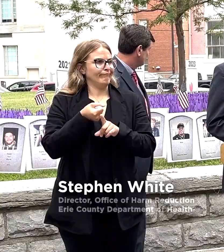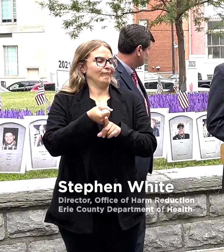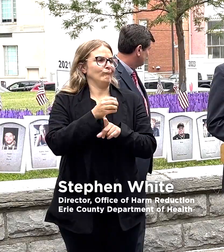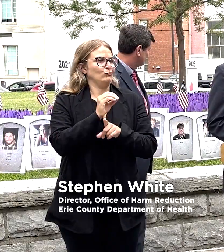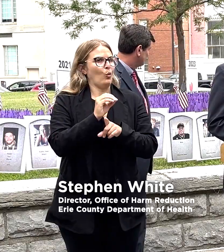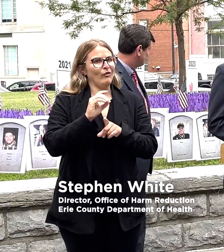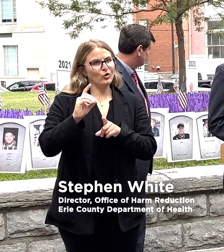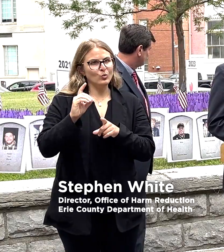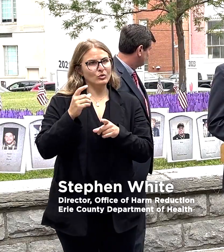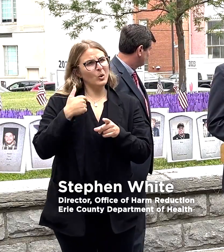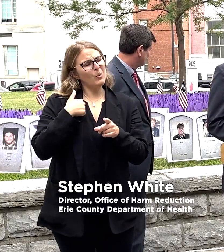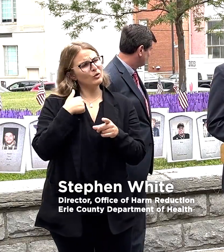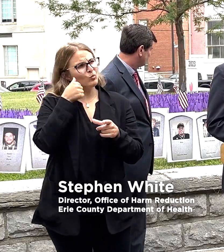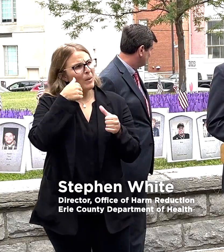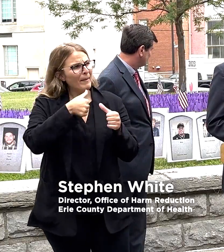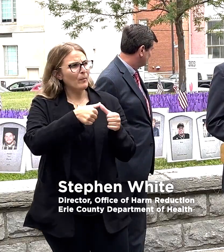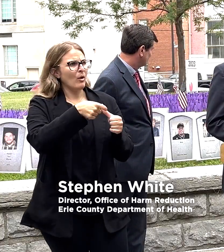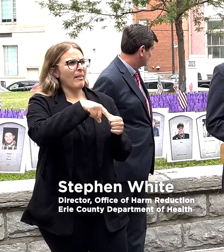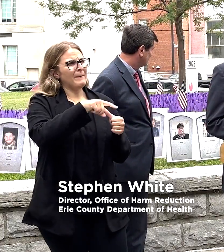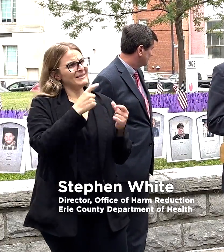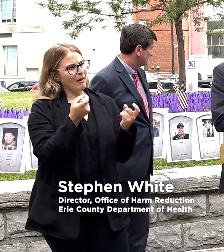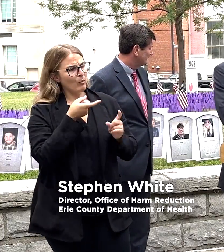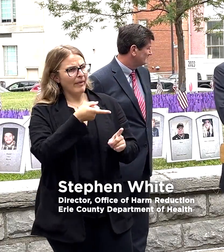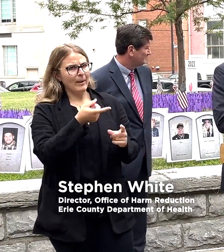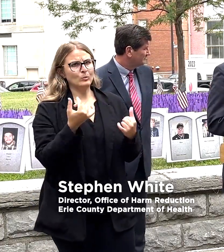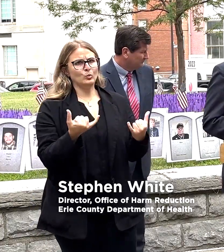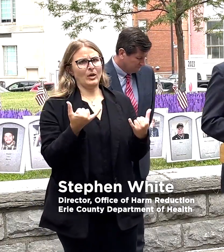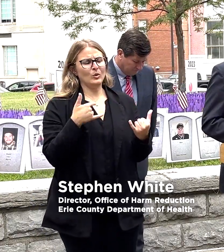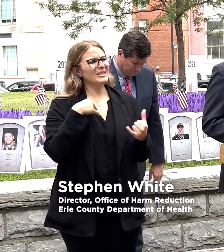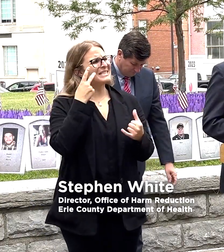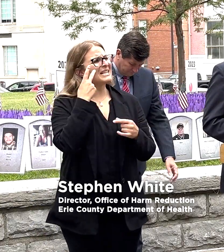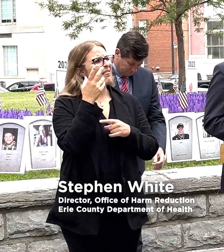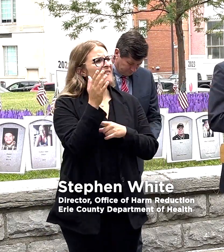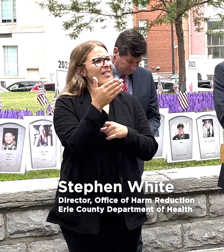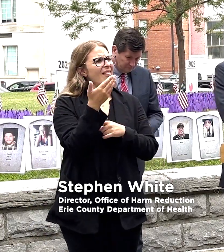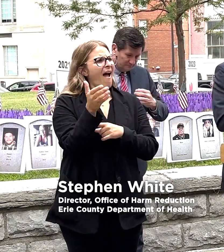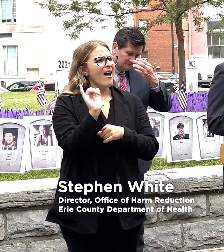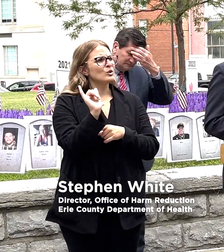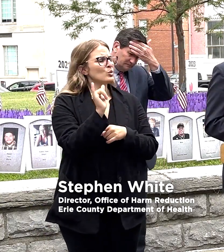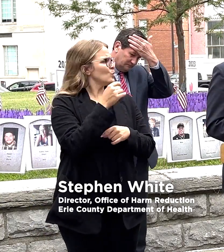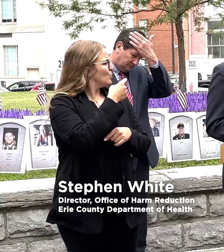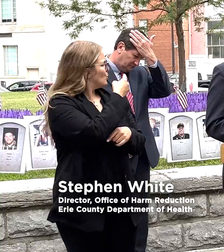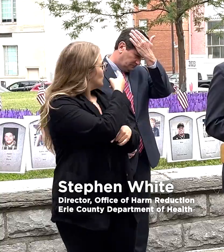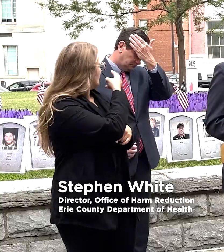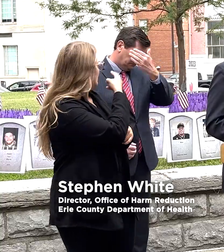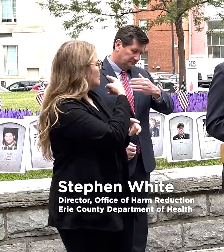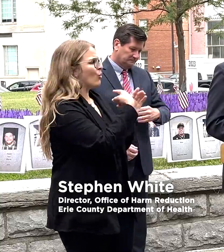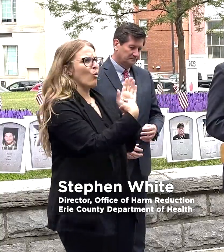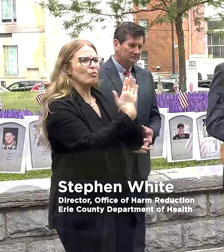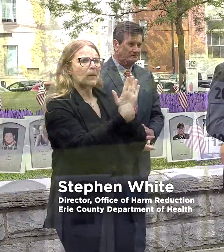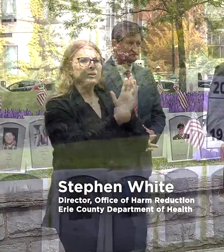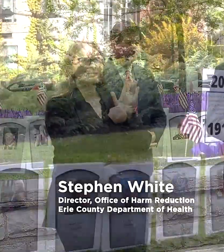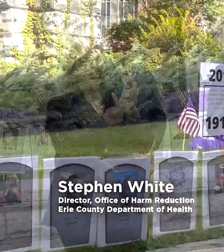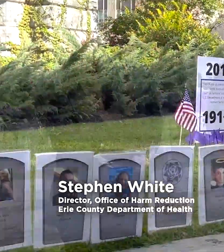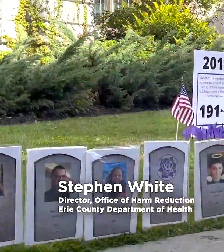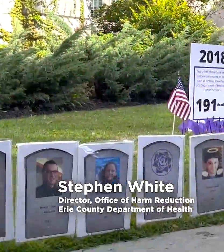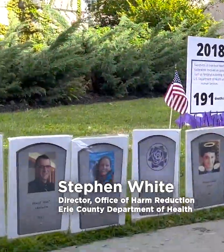and memorialize them this morning. And you can also see the flags, over here that represent, the lost lives.